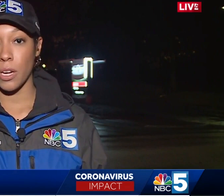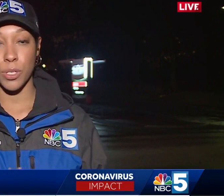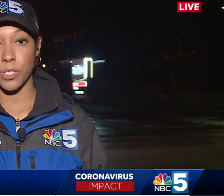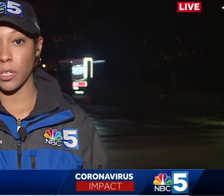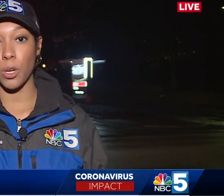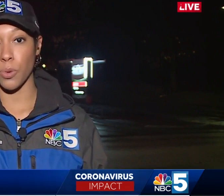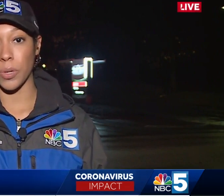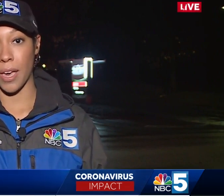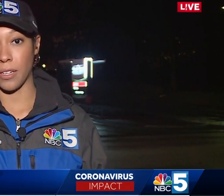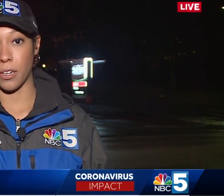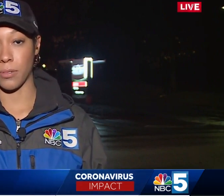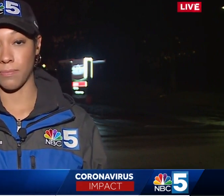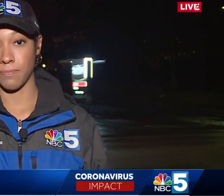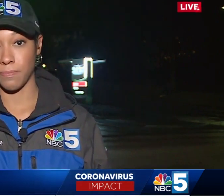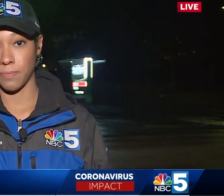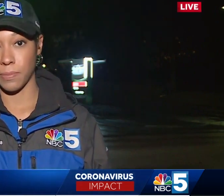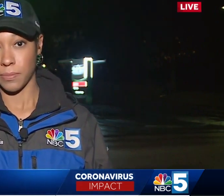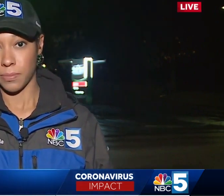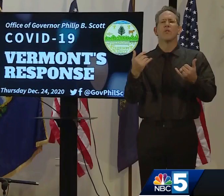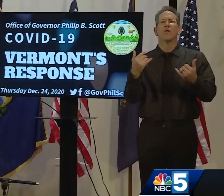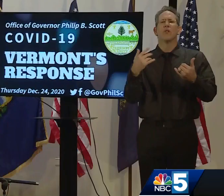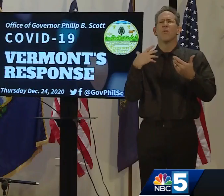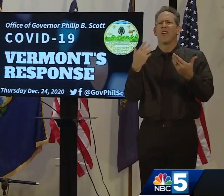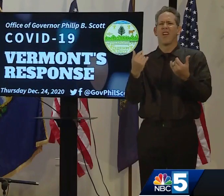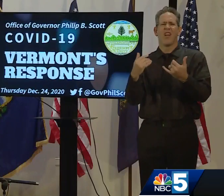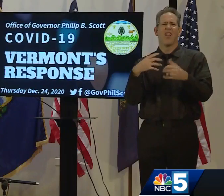PEOPLE IN LONG TERM CARE FACILITIES RECEIVED DOSES THIS WEEK.